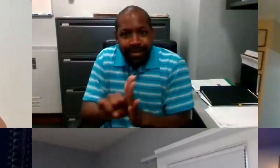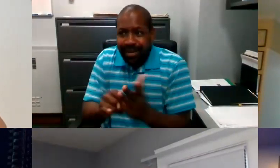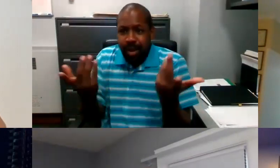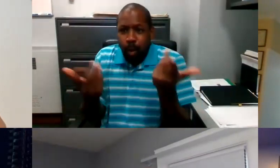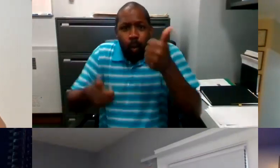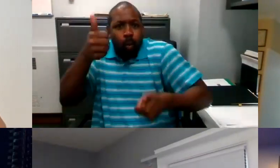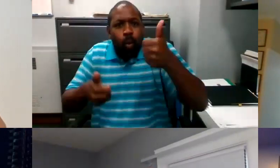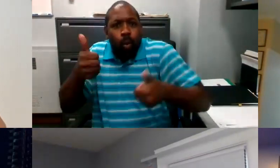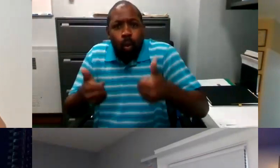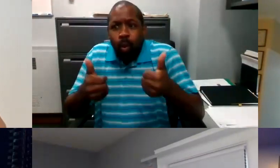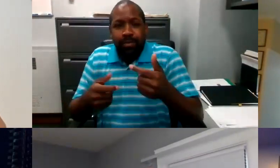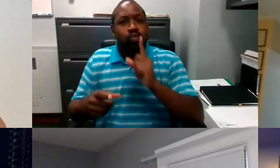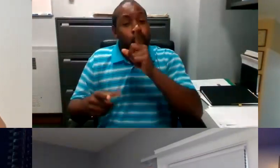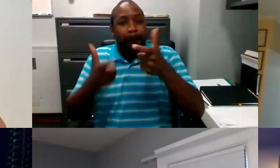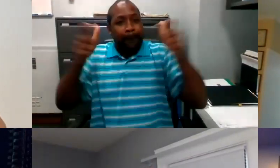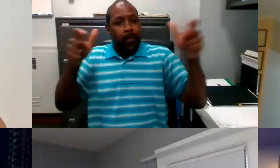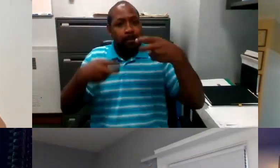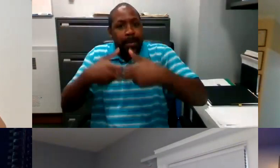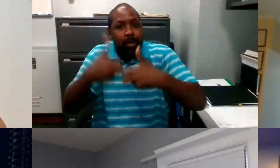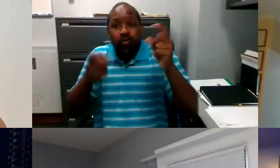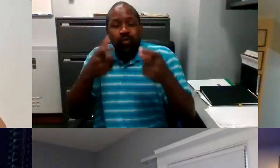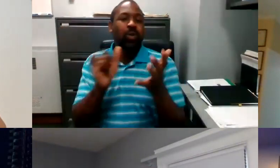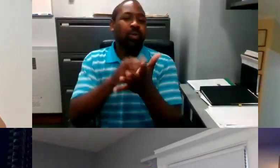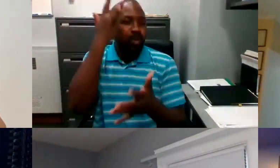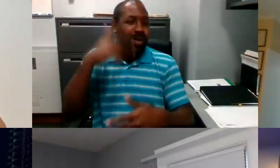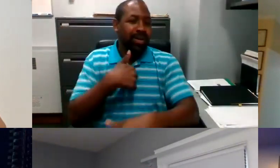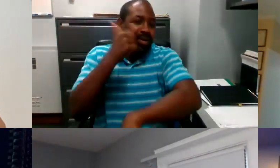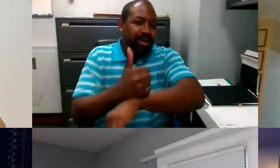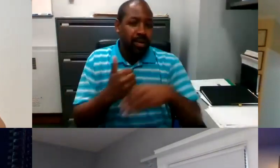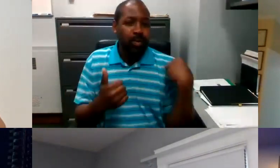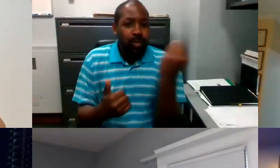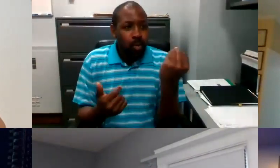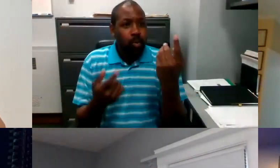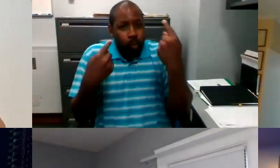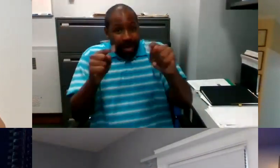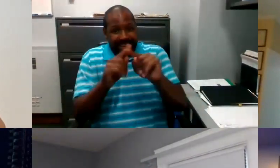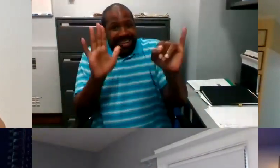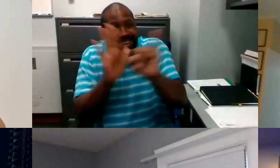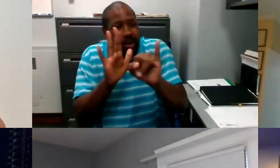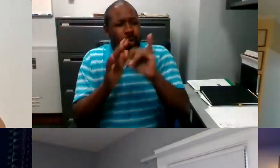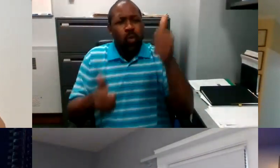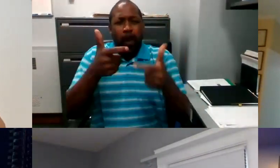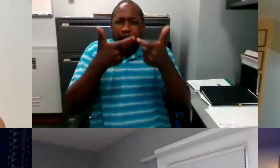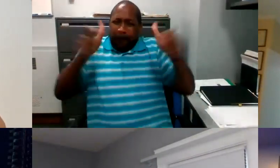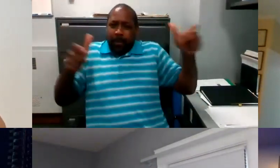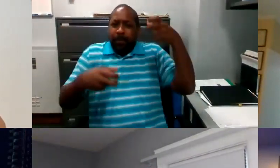SO I NEVER REALLY GOT IDEAS ON HOW TO SOLVE THESE PROBLEMS. SO WE HAVE TO REALLY BUILD SOMETHING. SO I NEVER REALLY GOT IDEAS ON HOW TO SOLVE THESE PROBLEMS. I MEAN, I CERTAINLY HEARD THE COMPLAINTS, BUT I NEVER -- WHAT TO DO WITH THEM.